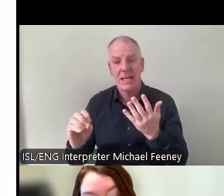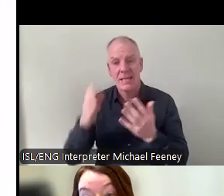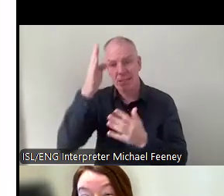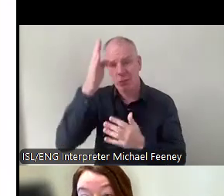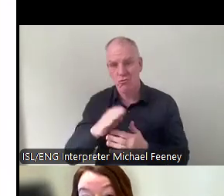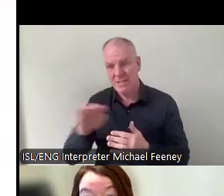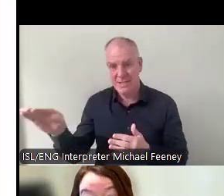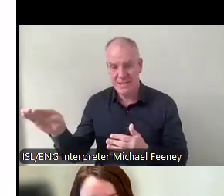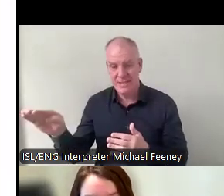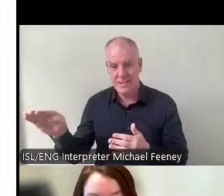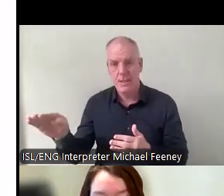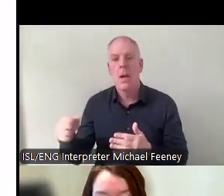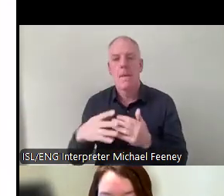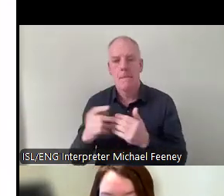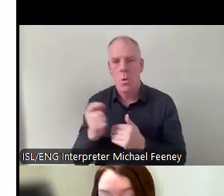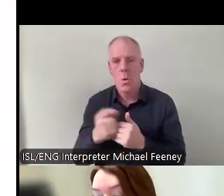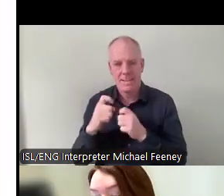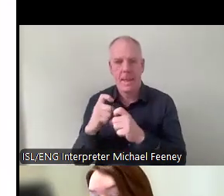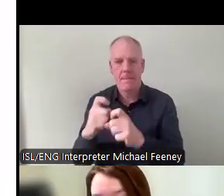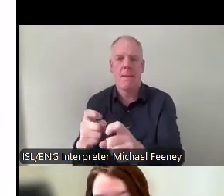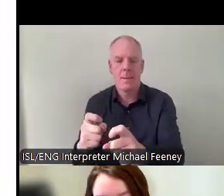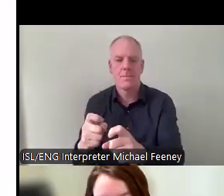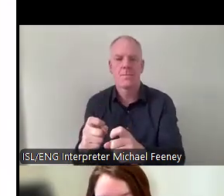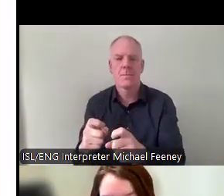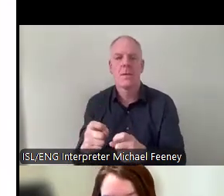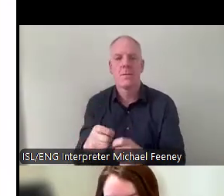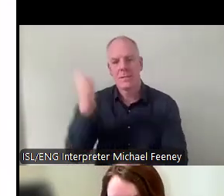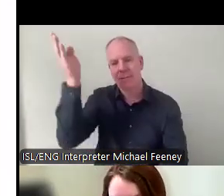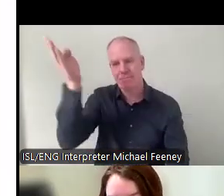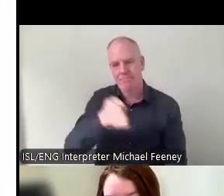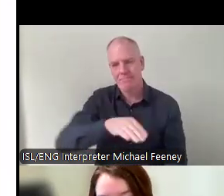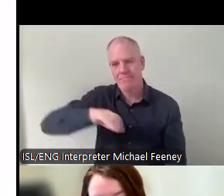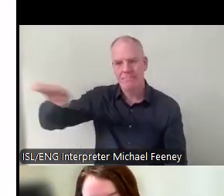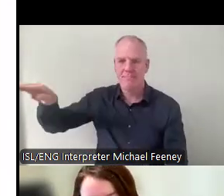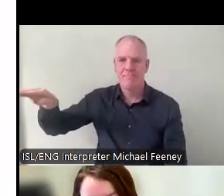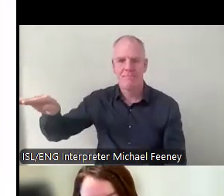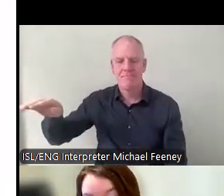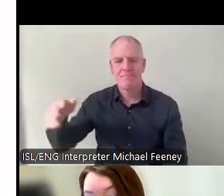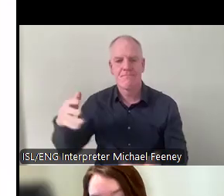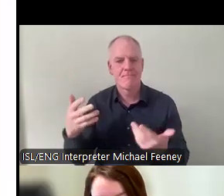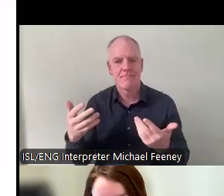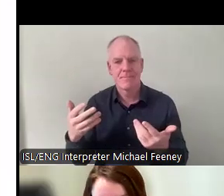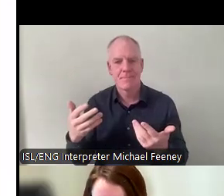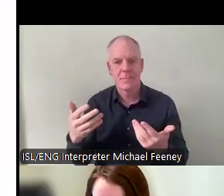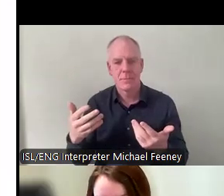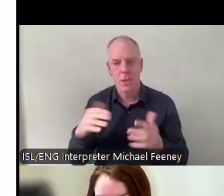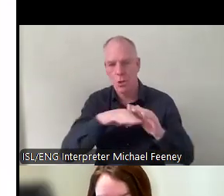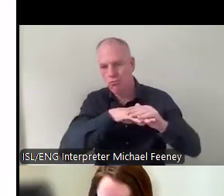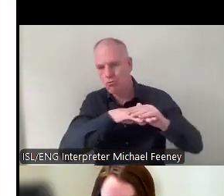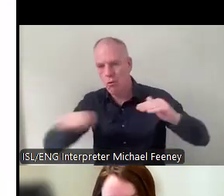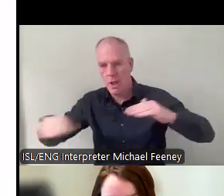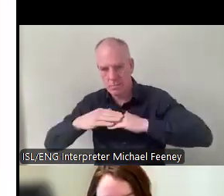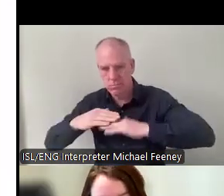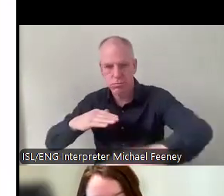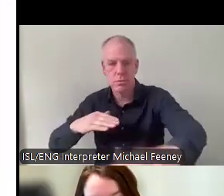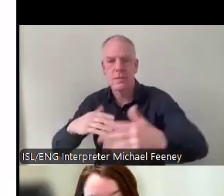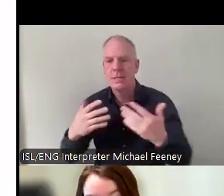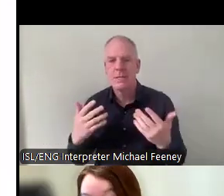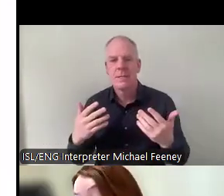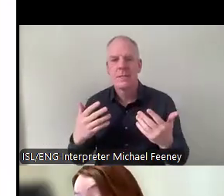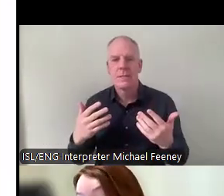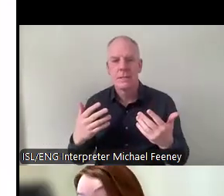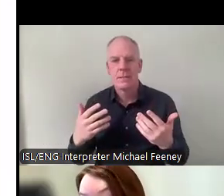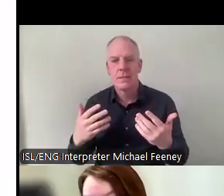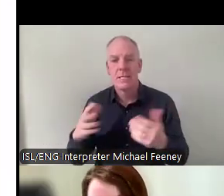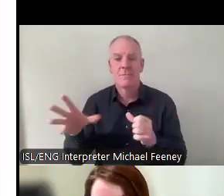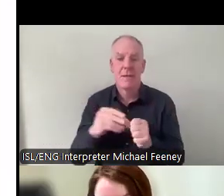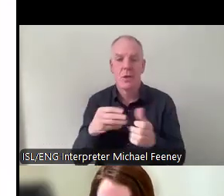will generally be more dimensionally stable, whereas tangential planks that are cut all the way across the piece of wood, especially where they include some of the pith